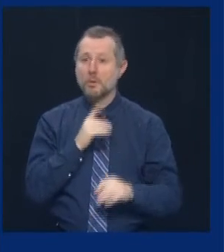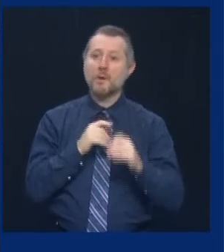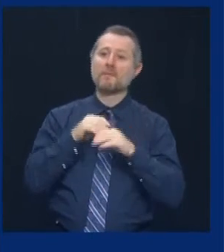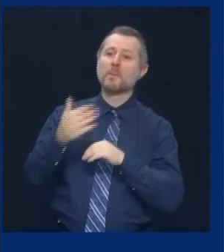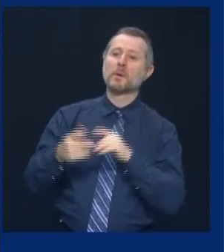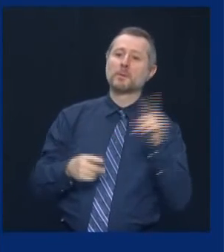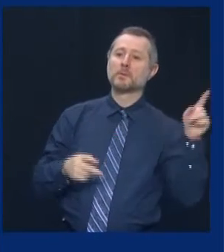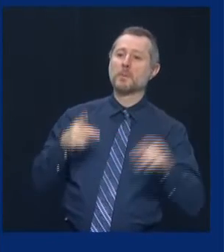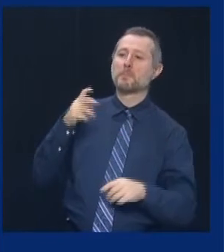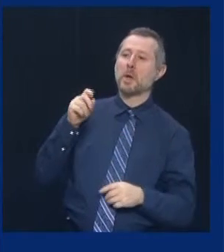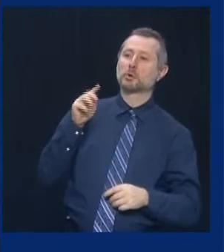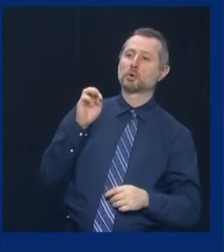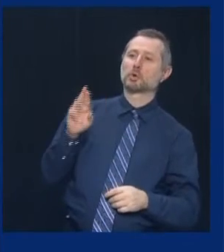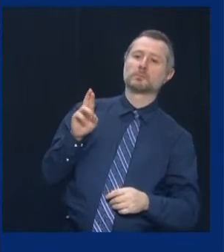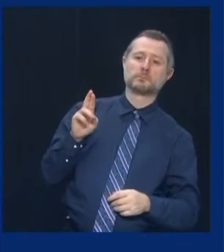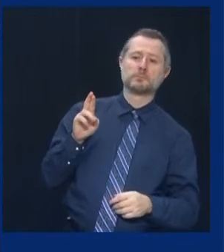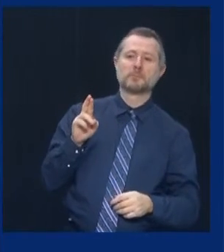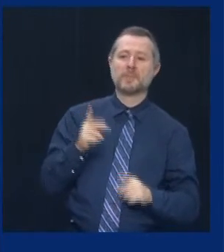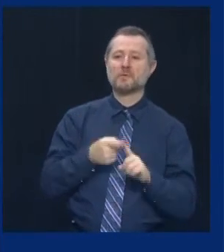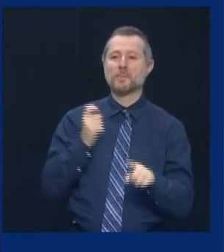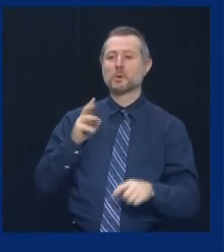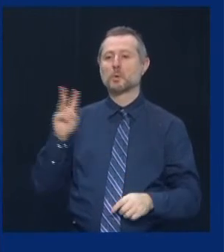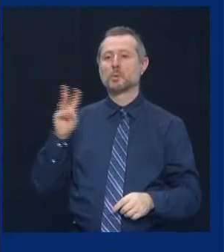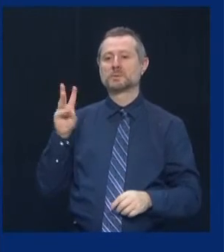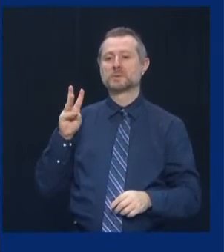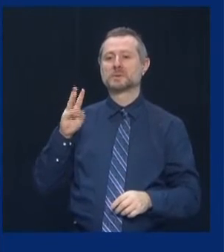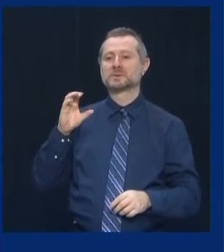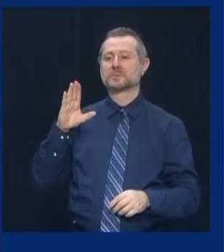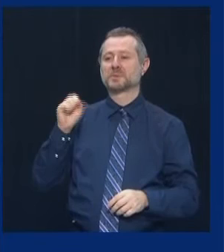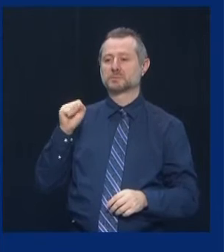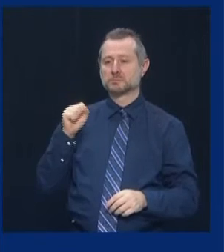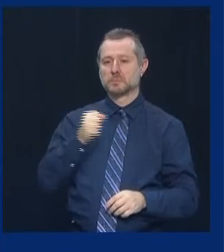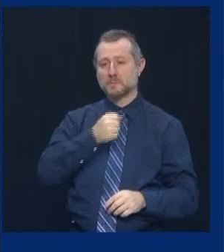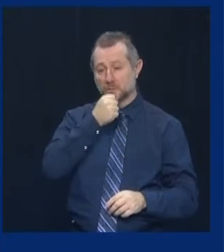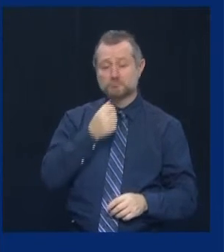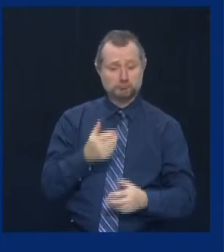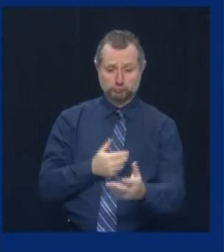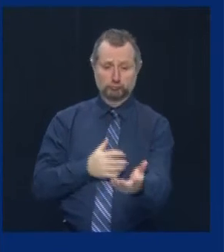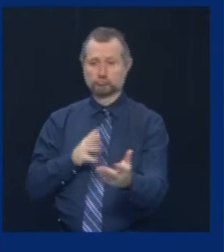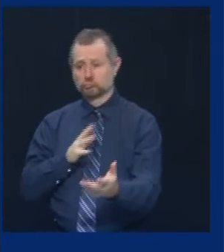BY THE WAY, NEW YORK STATE --